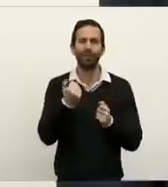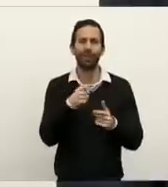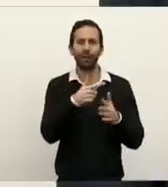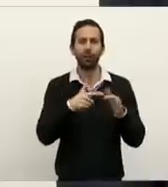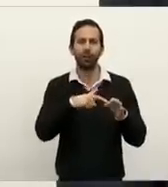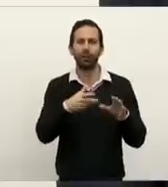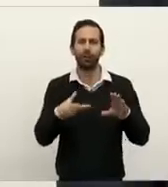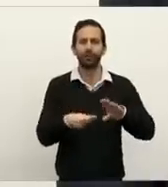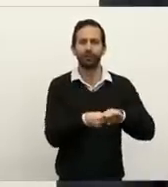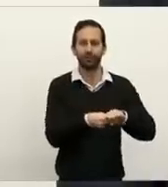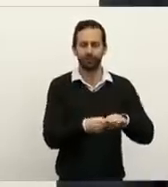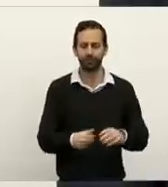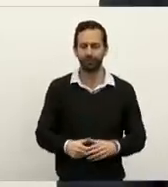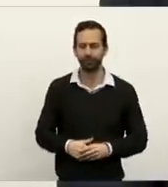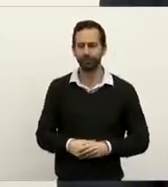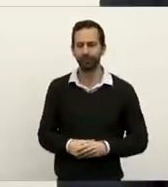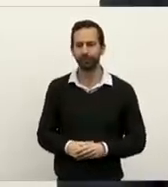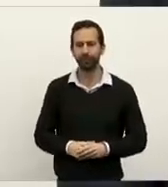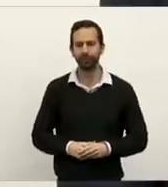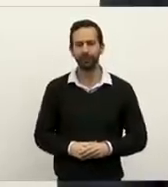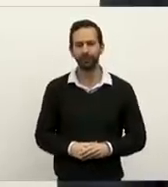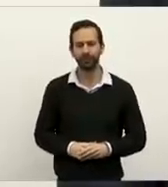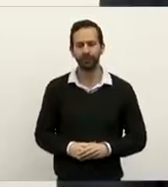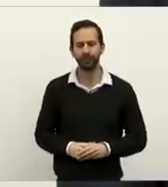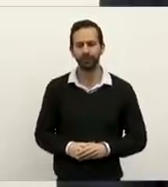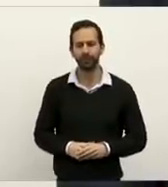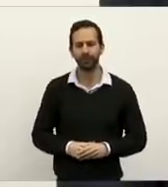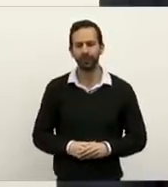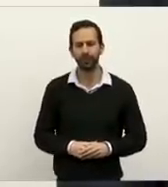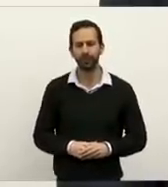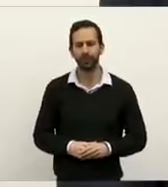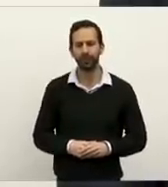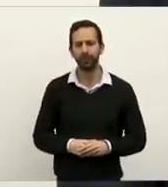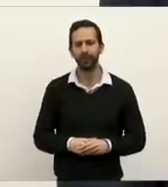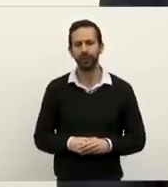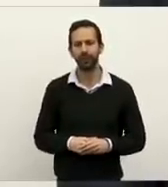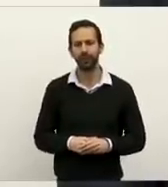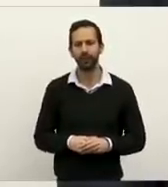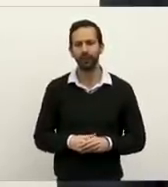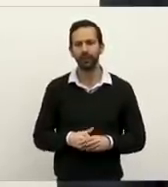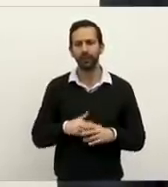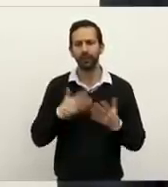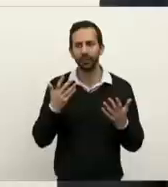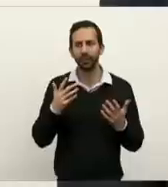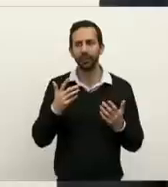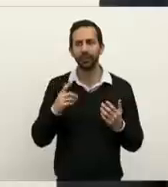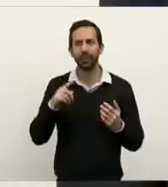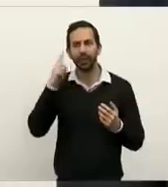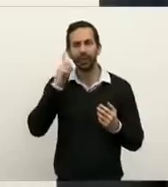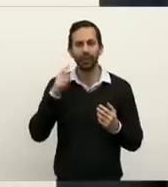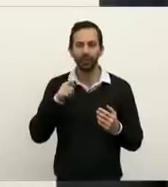It's a misunderstanding that this equipment's always expensive.